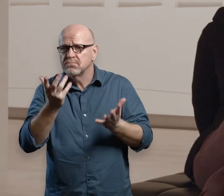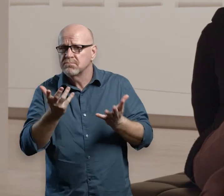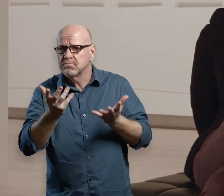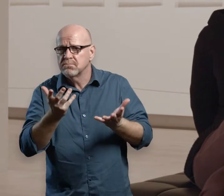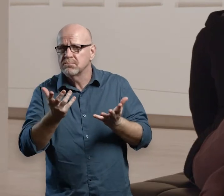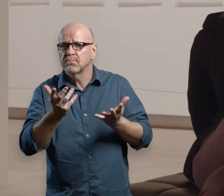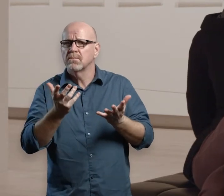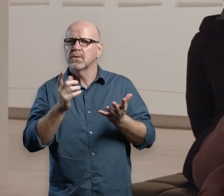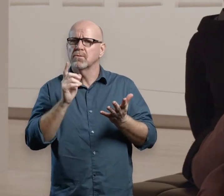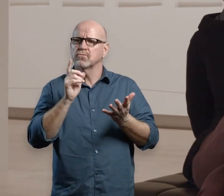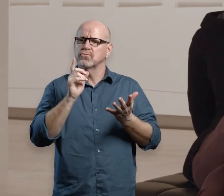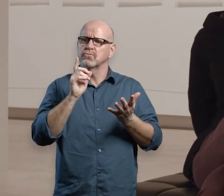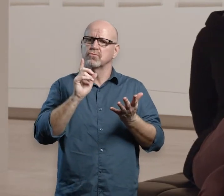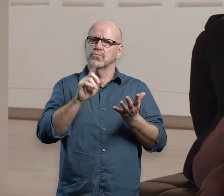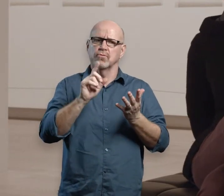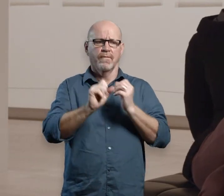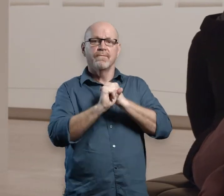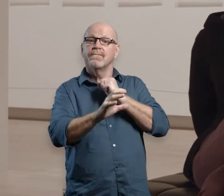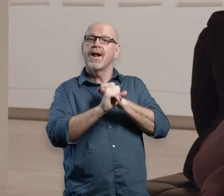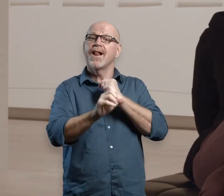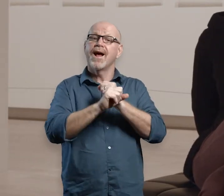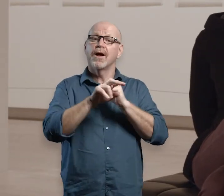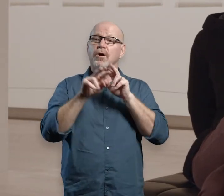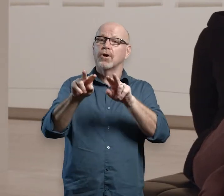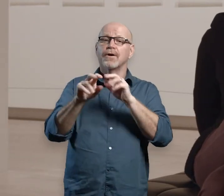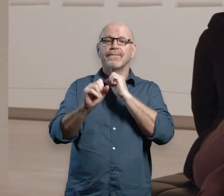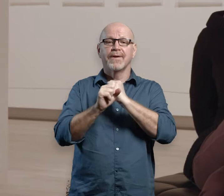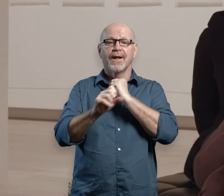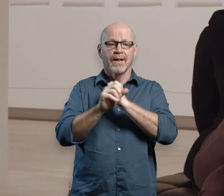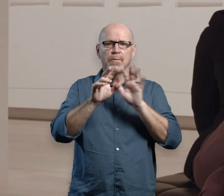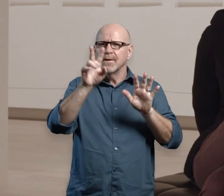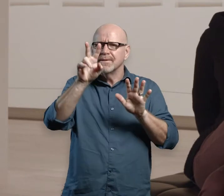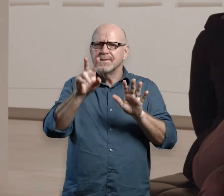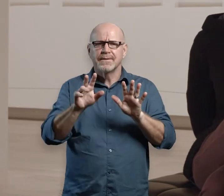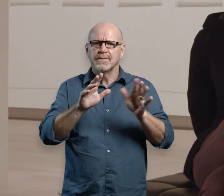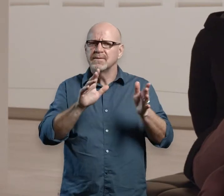them to be able to see an ASL video blog that promotes our event.